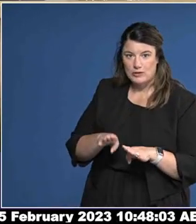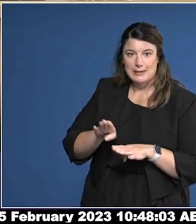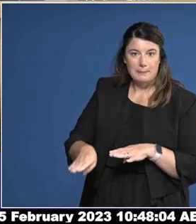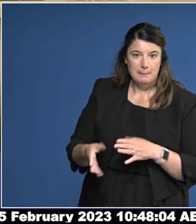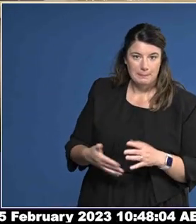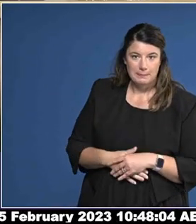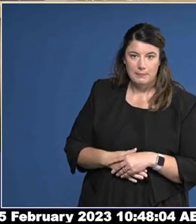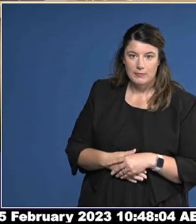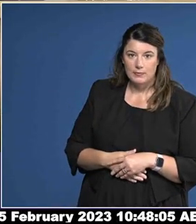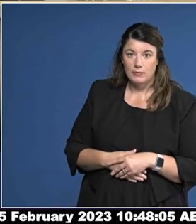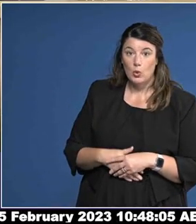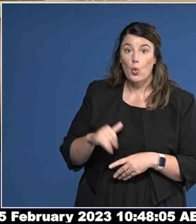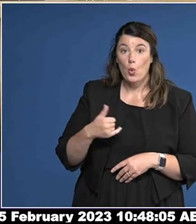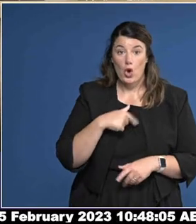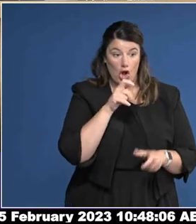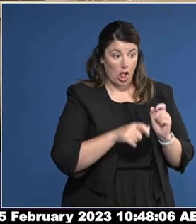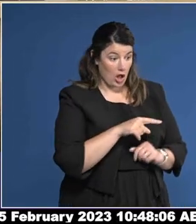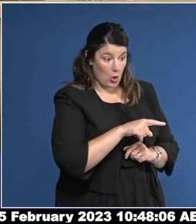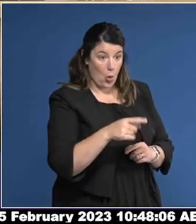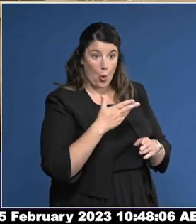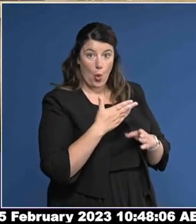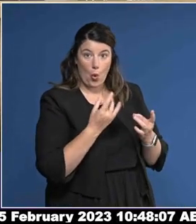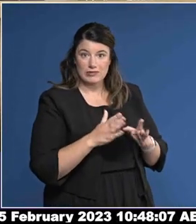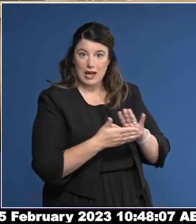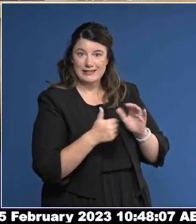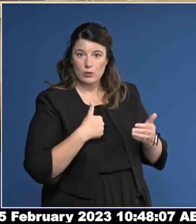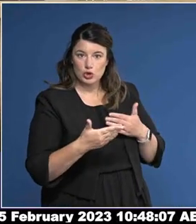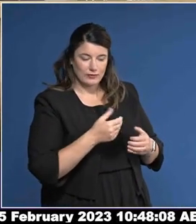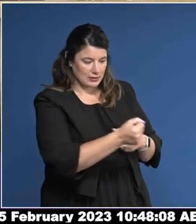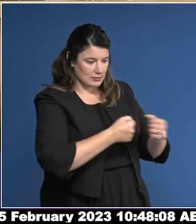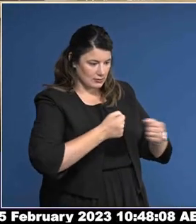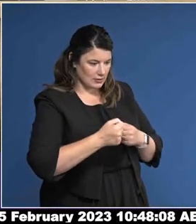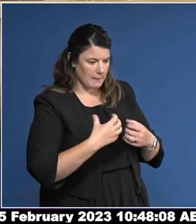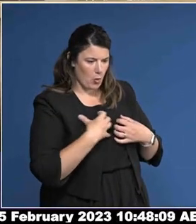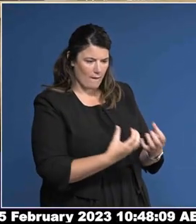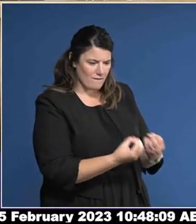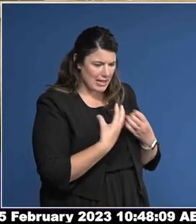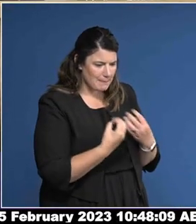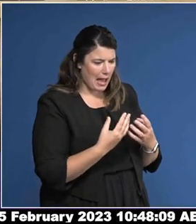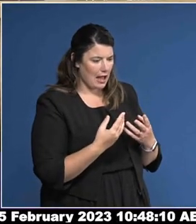existing clients in feedback or review of the material.